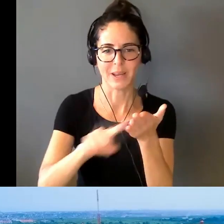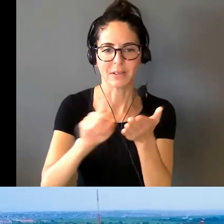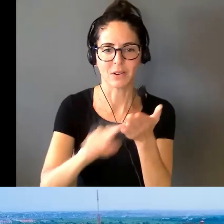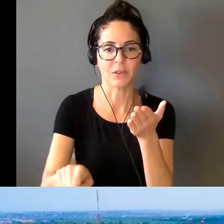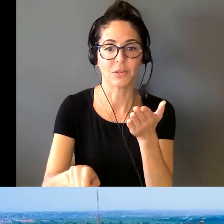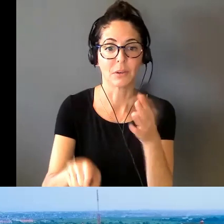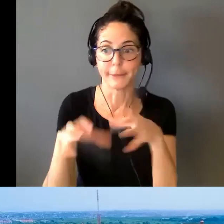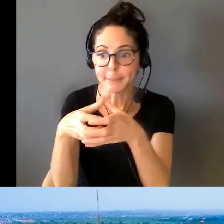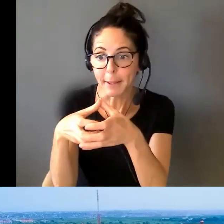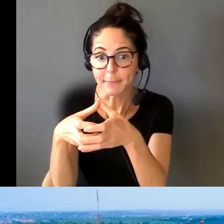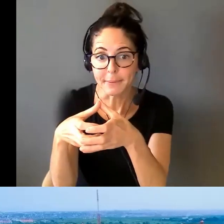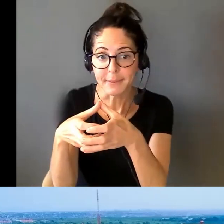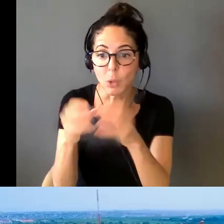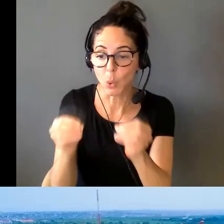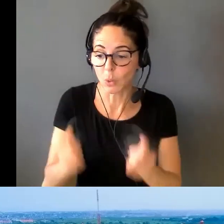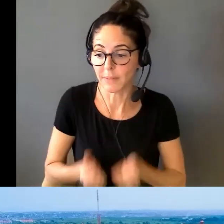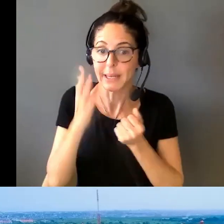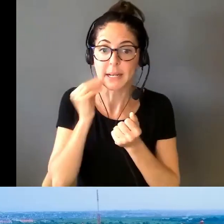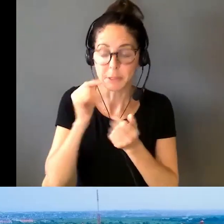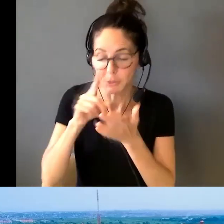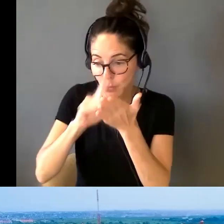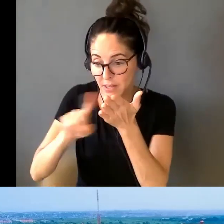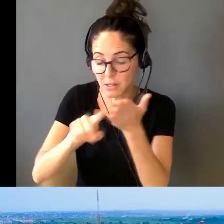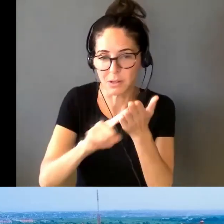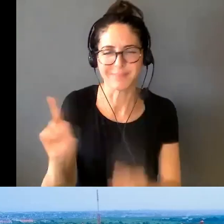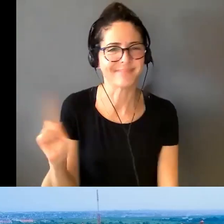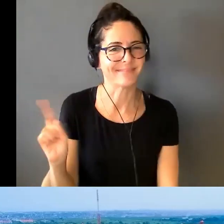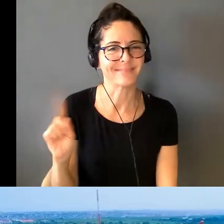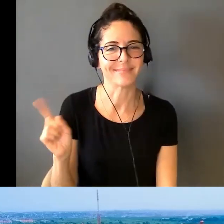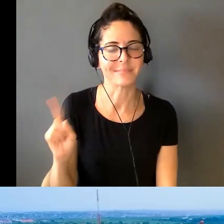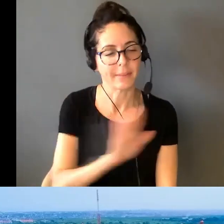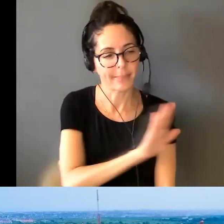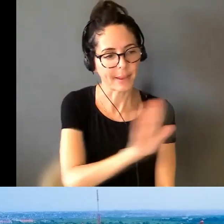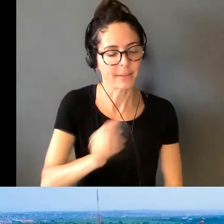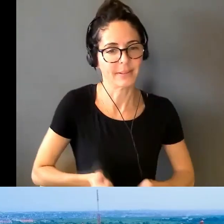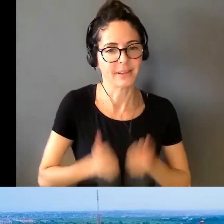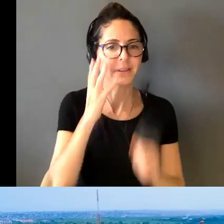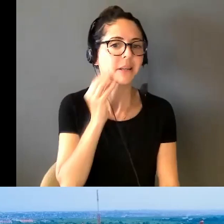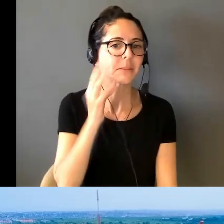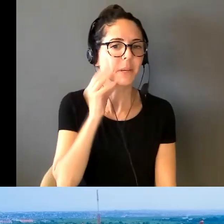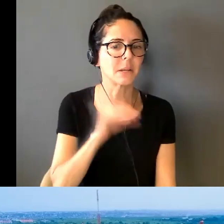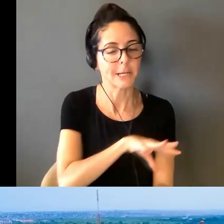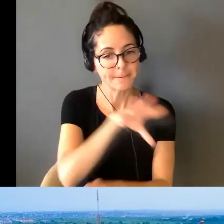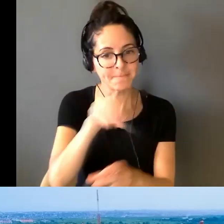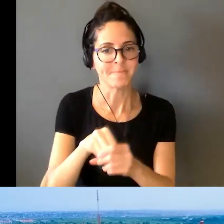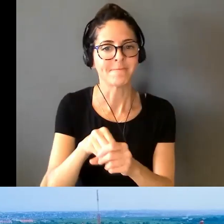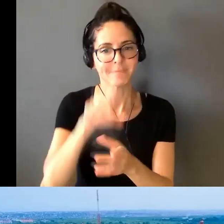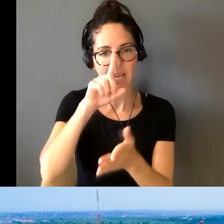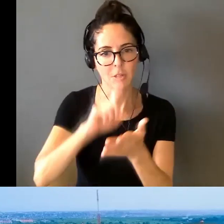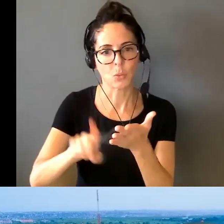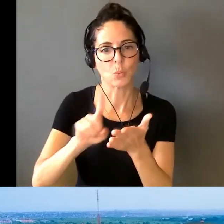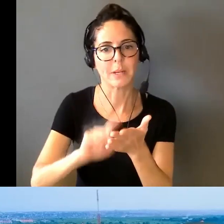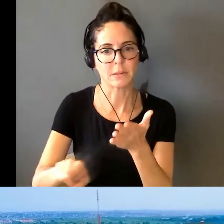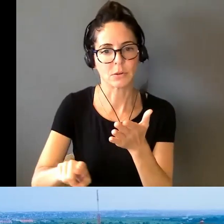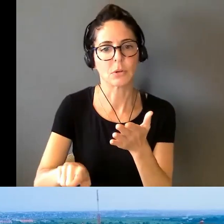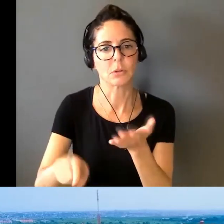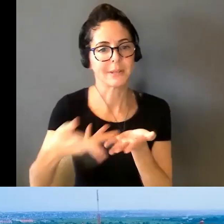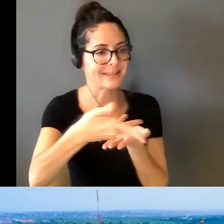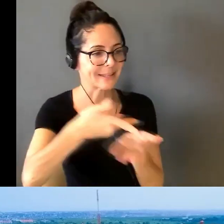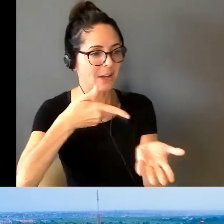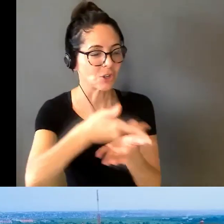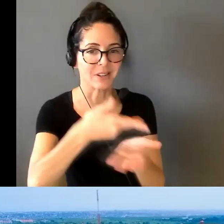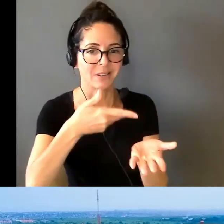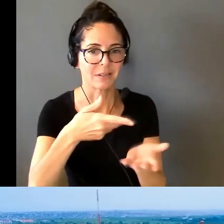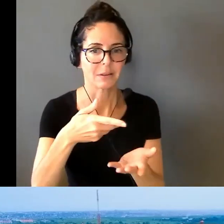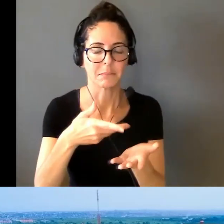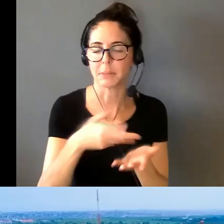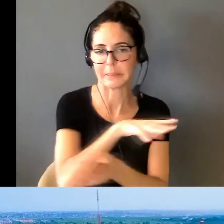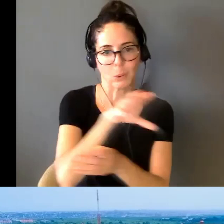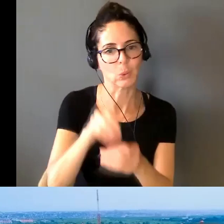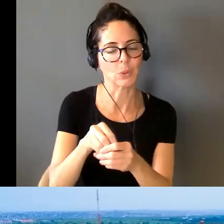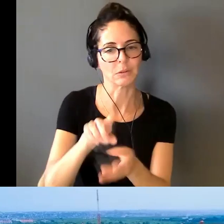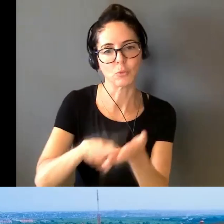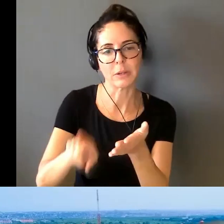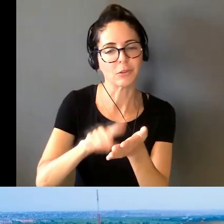but the lived experiences should be incorporated. That dialogue should be there. And I think that